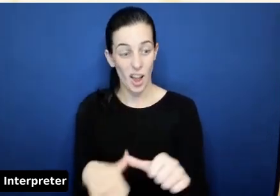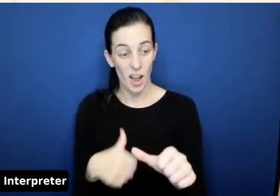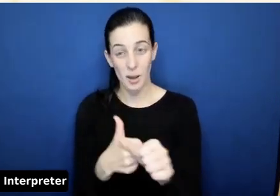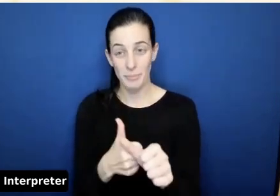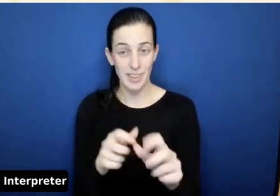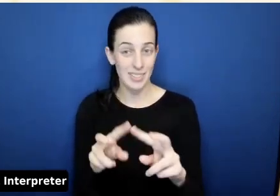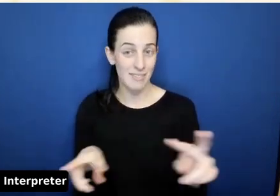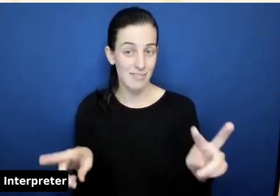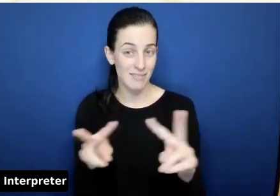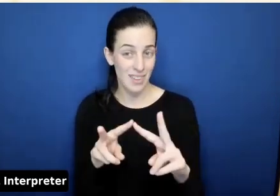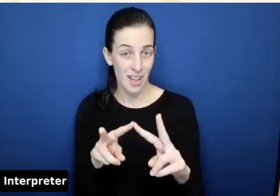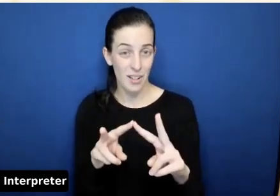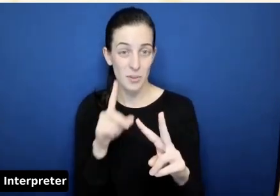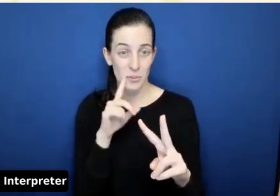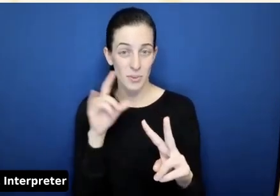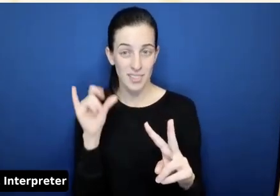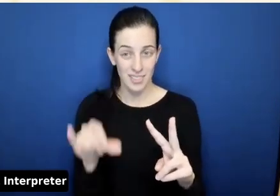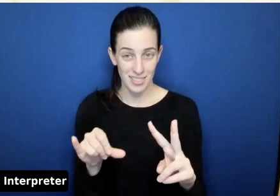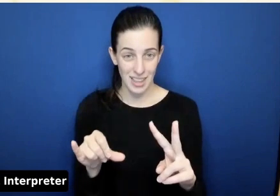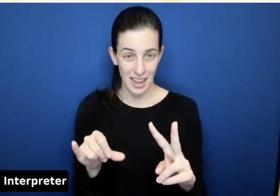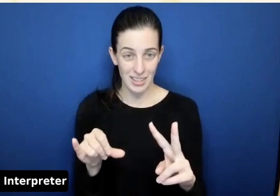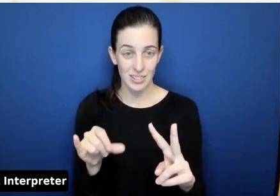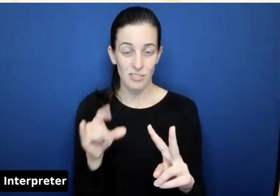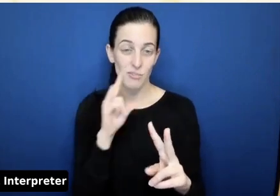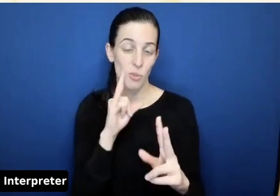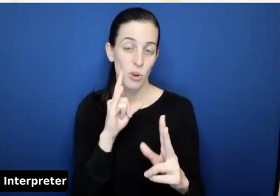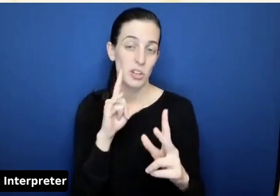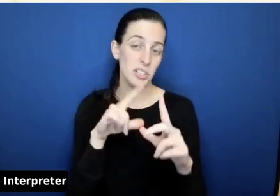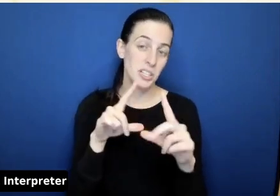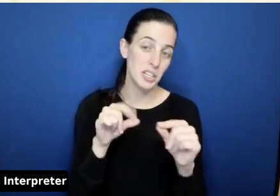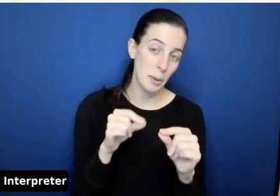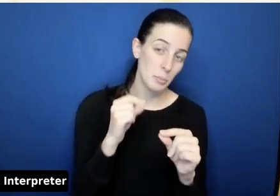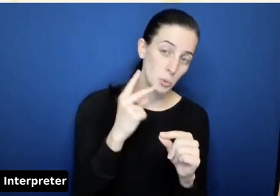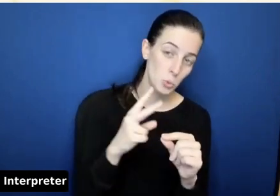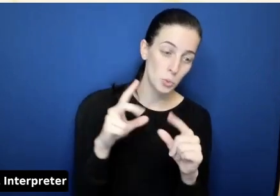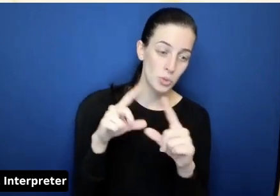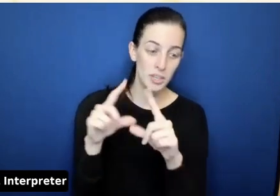on tab panel 2 and tab panel 3. But he forgot to update the value of the ARIA attribute